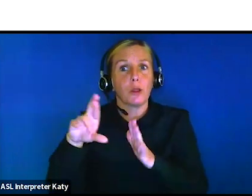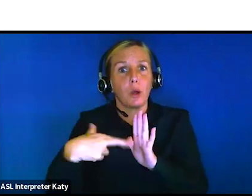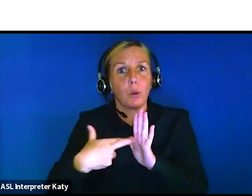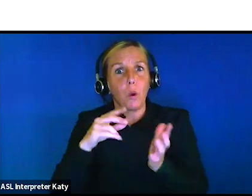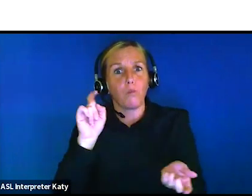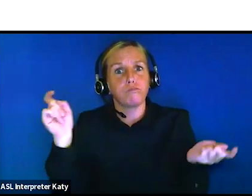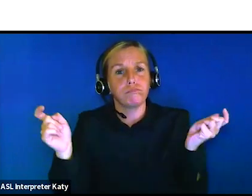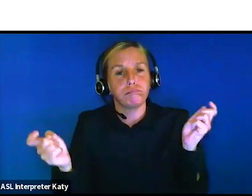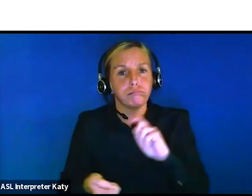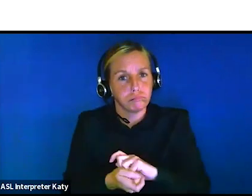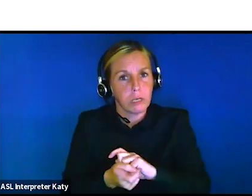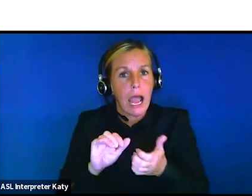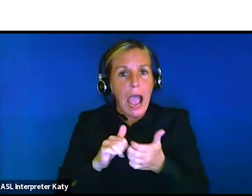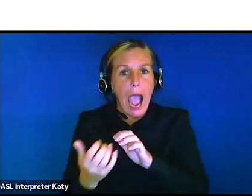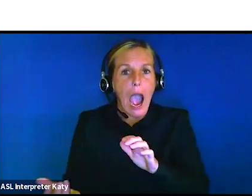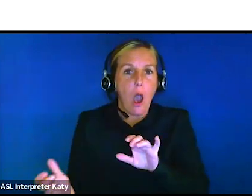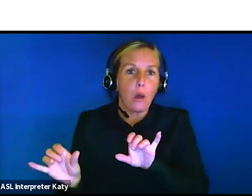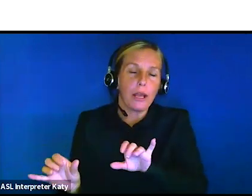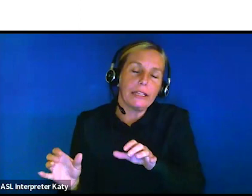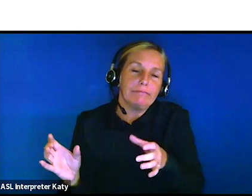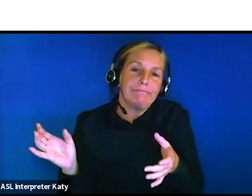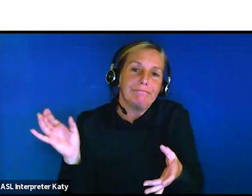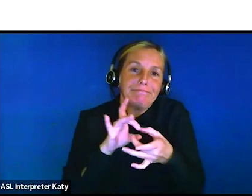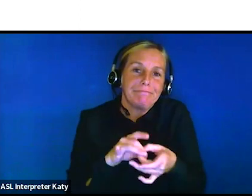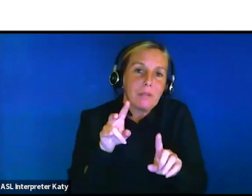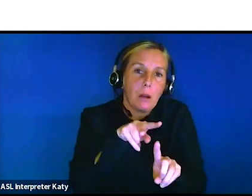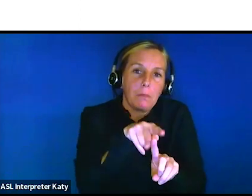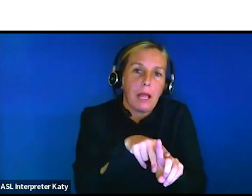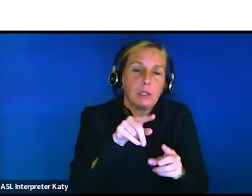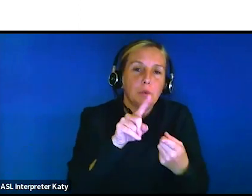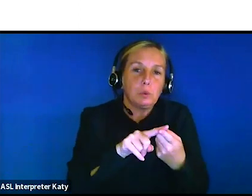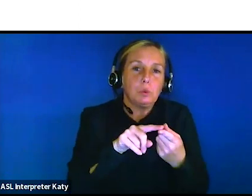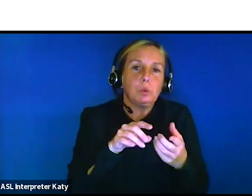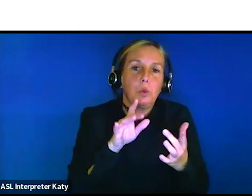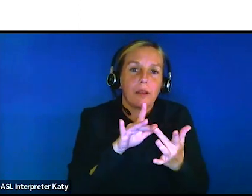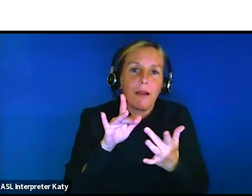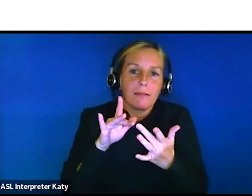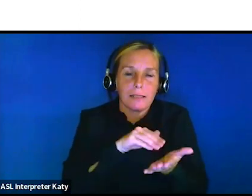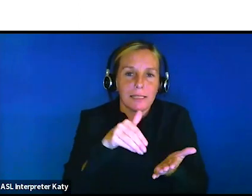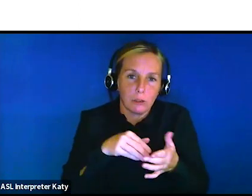to as it relates to the contact centers that are within the states and territories, it